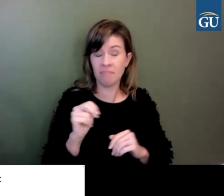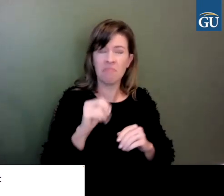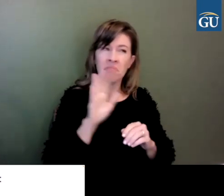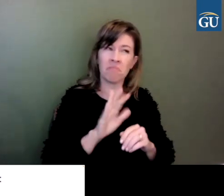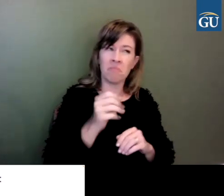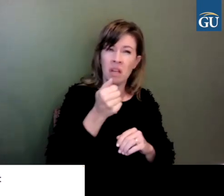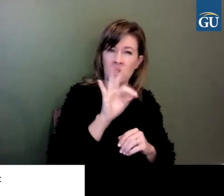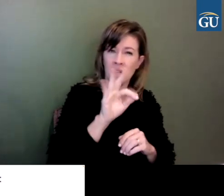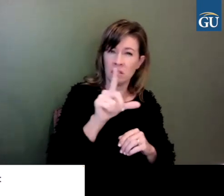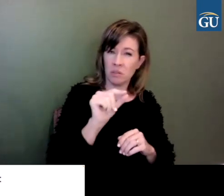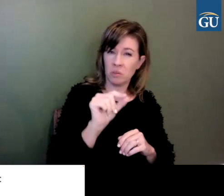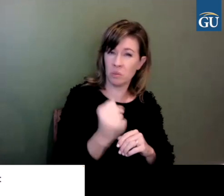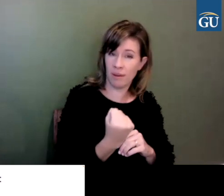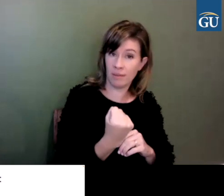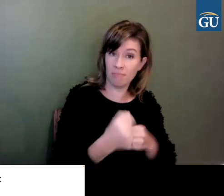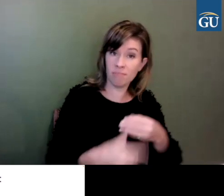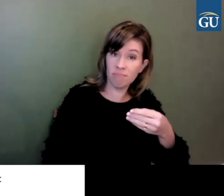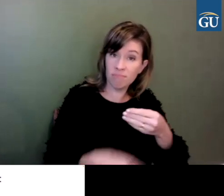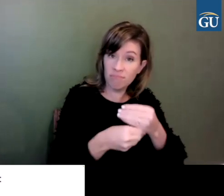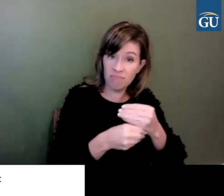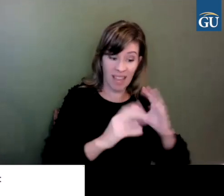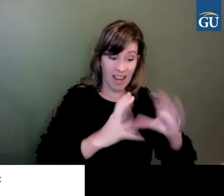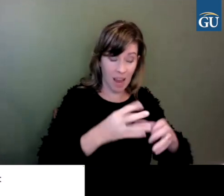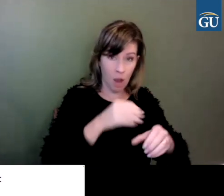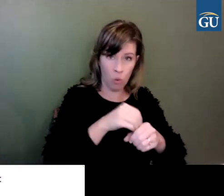added the category to the US census that said Mexican. By